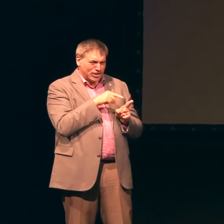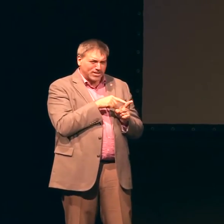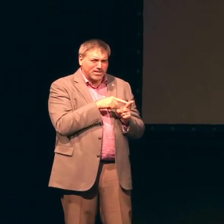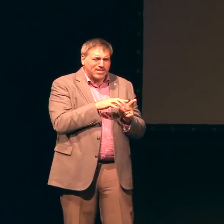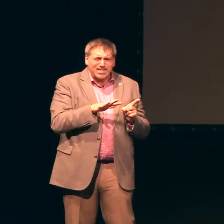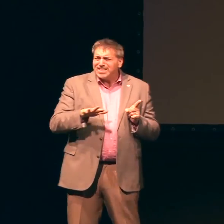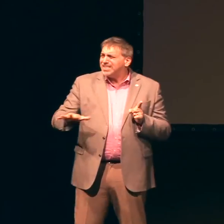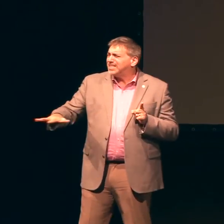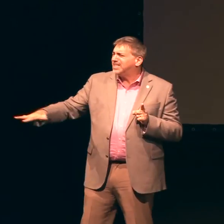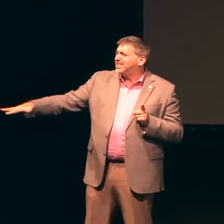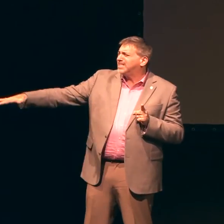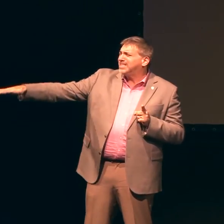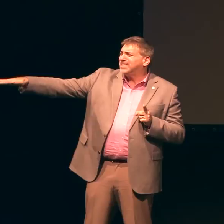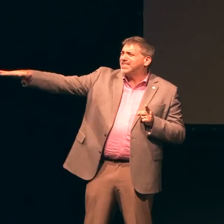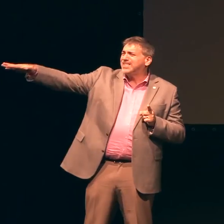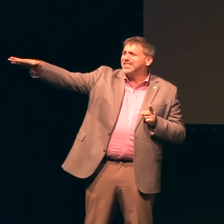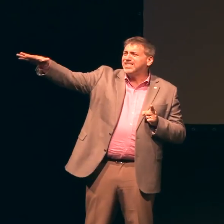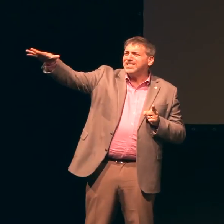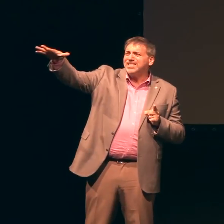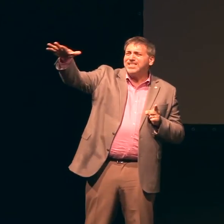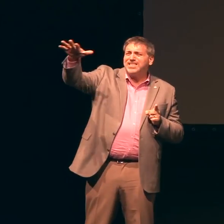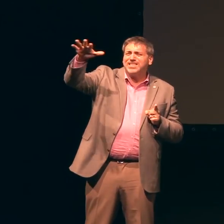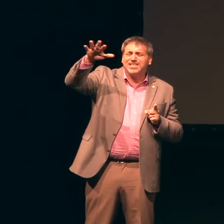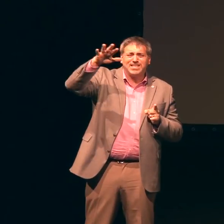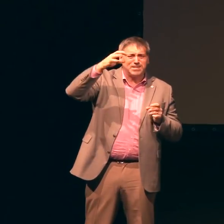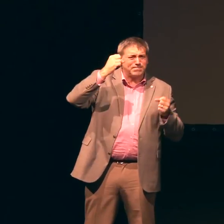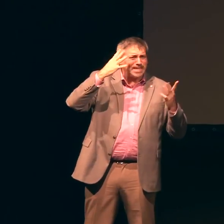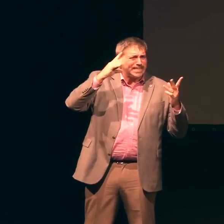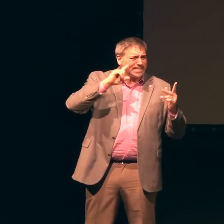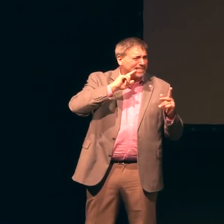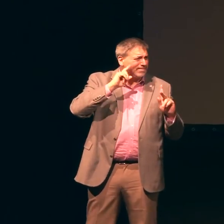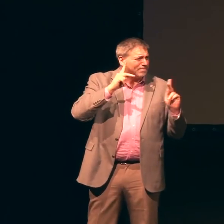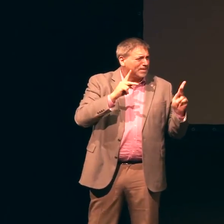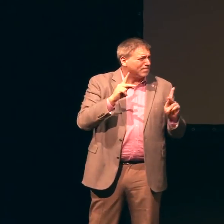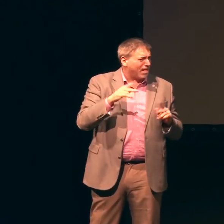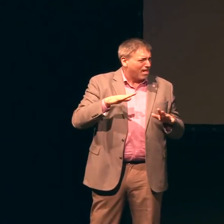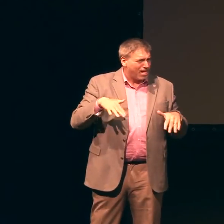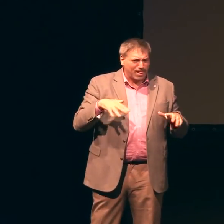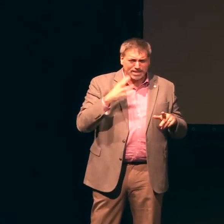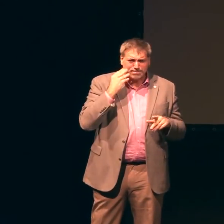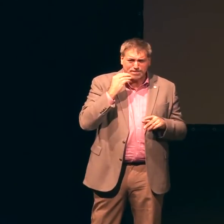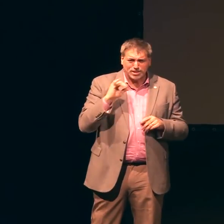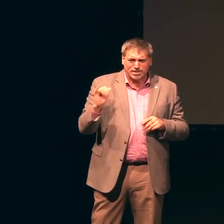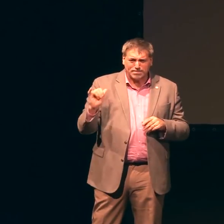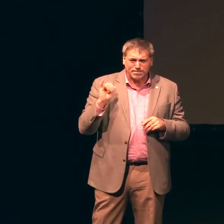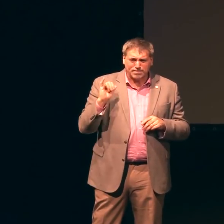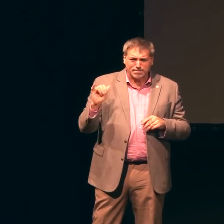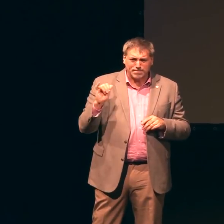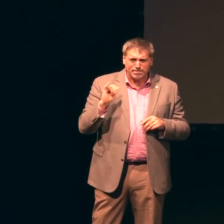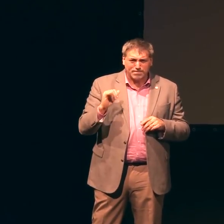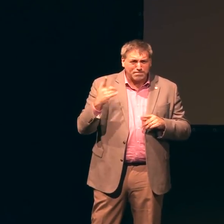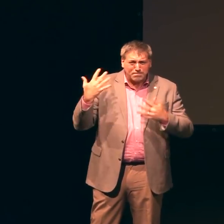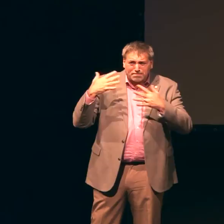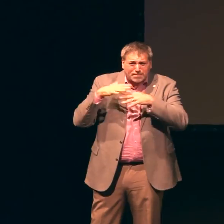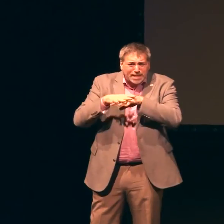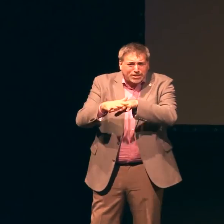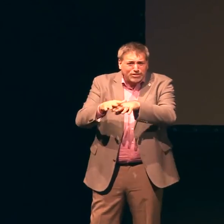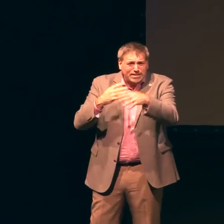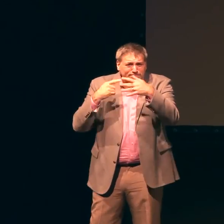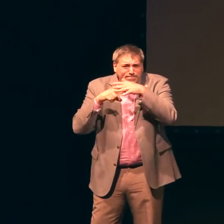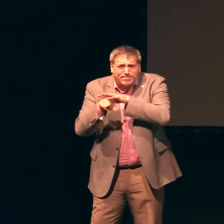is my family. That experience that I had that day, many Deaf people had not yet had that